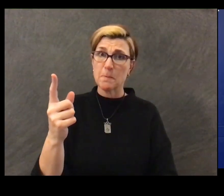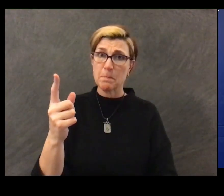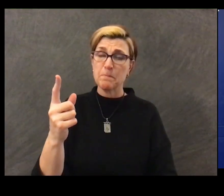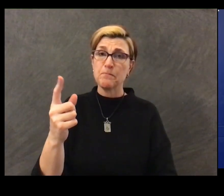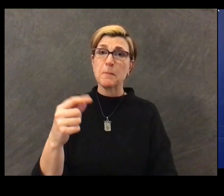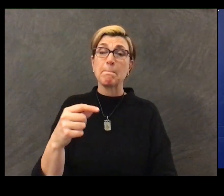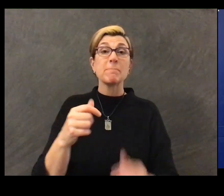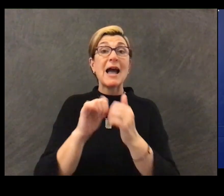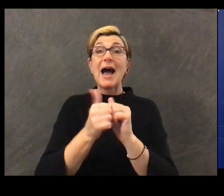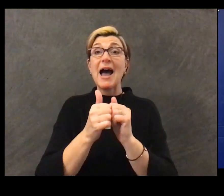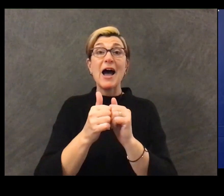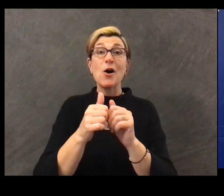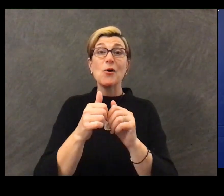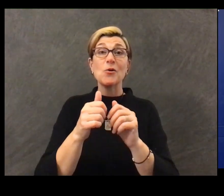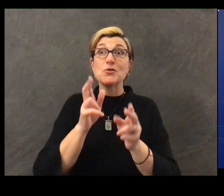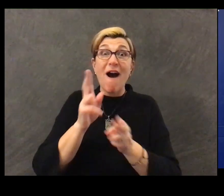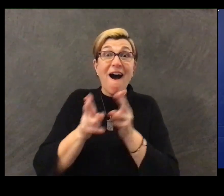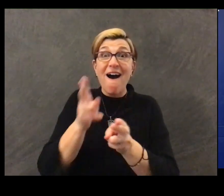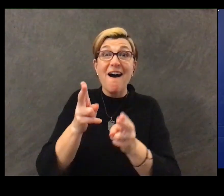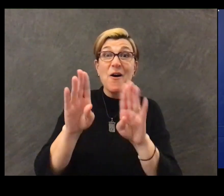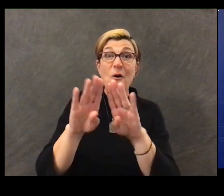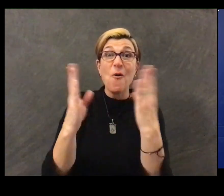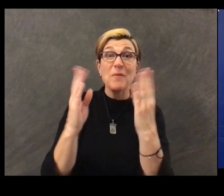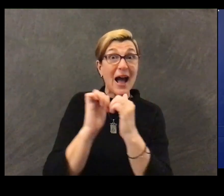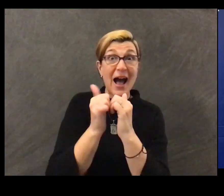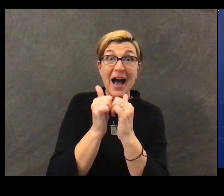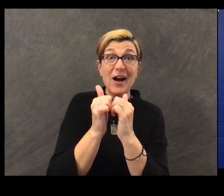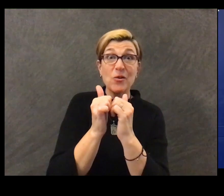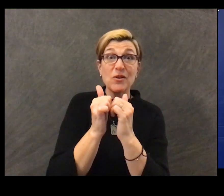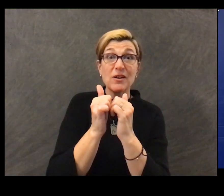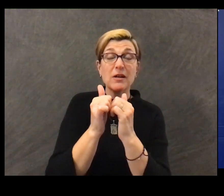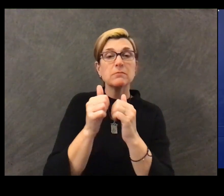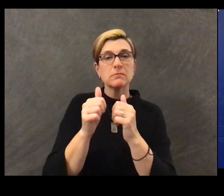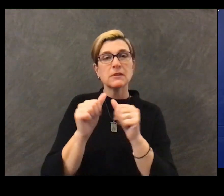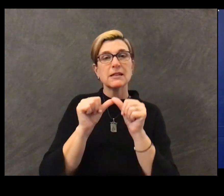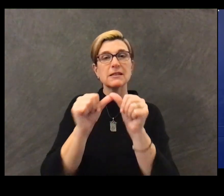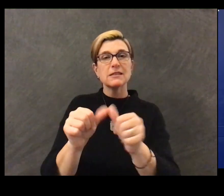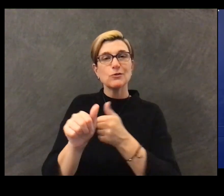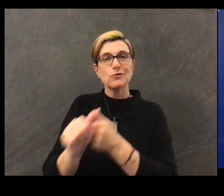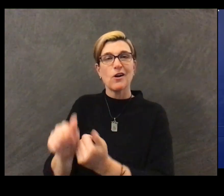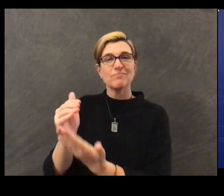reopen America is to continue to do what you've been doing it's the fastest way